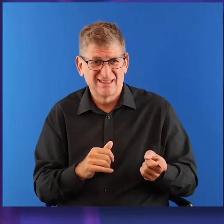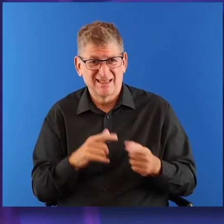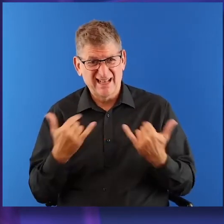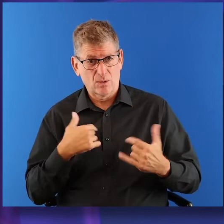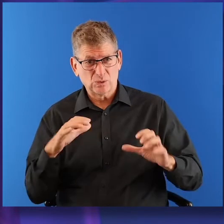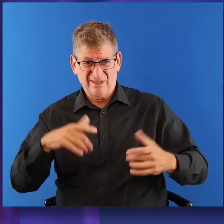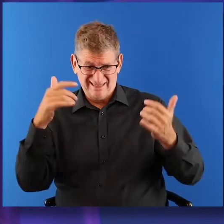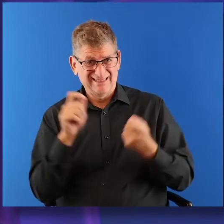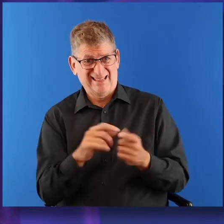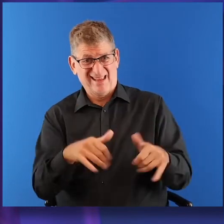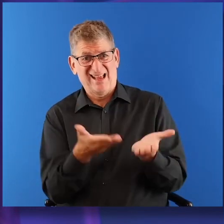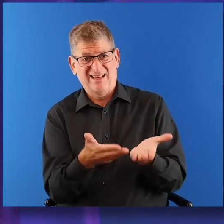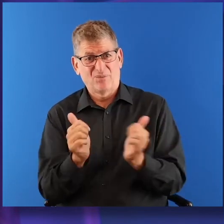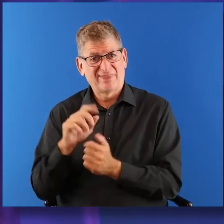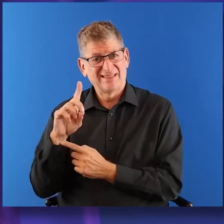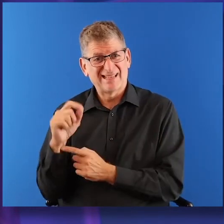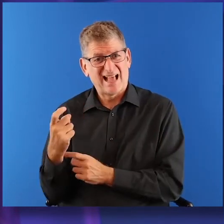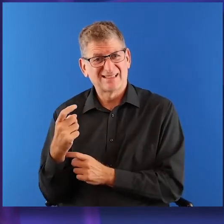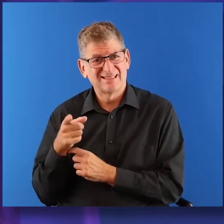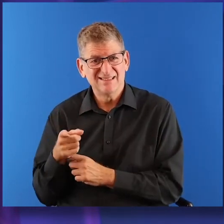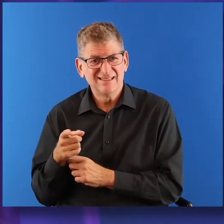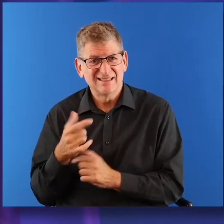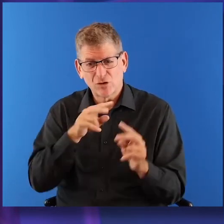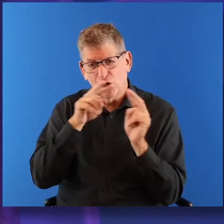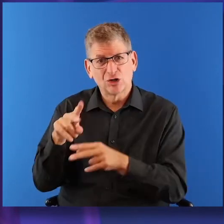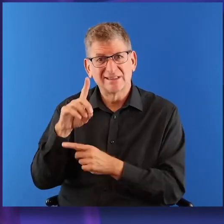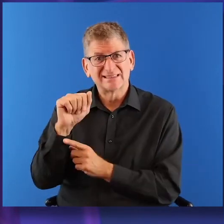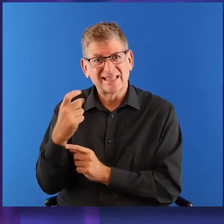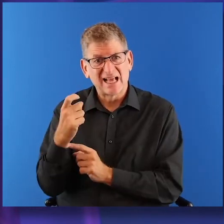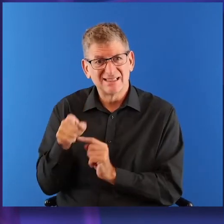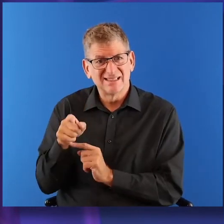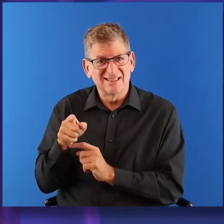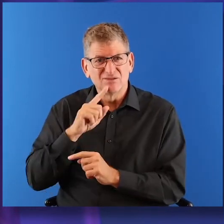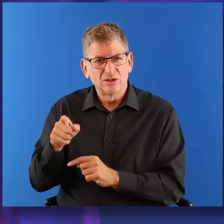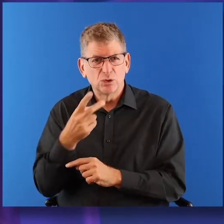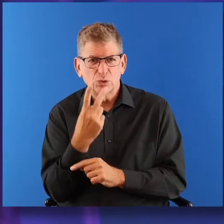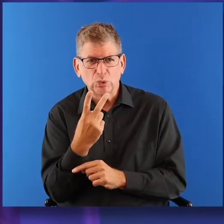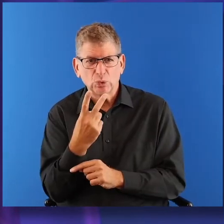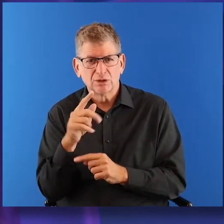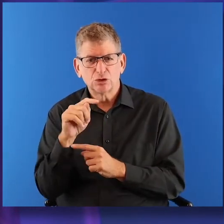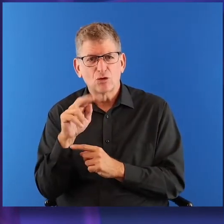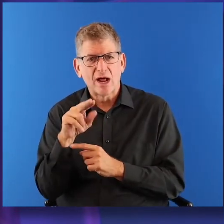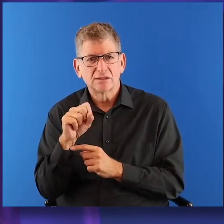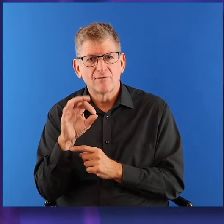We're doing this exact same thing now with Dax. If you look at Dax, it's two transformer-based neural nets,